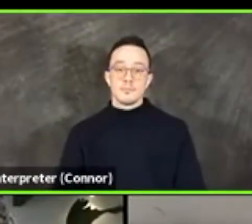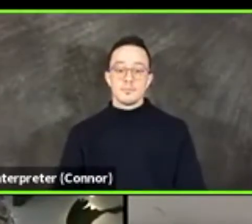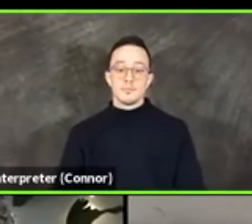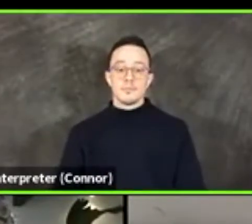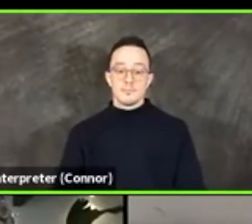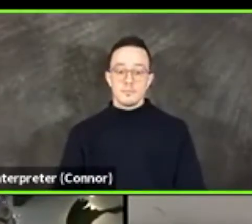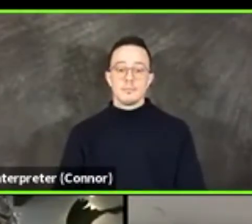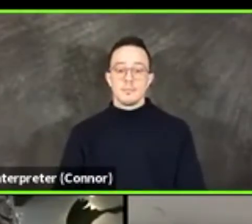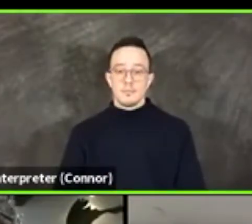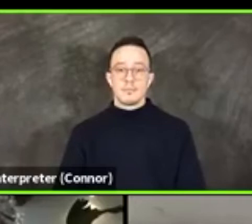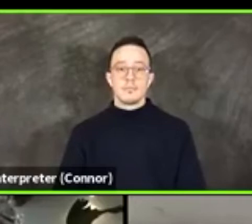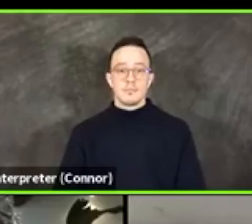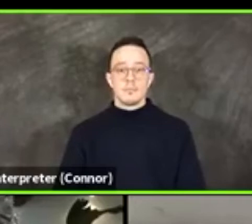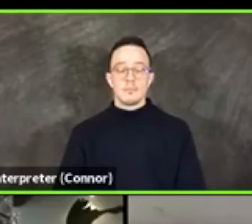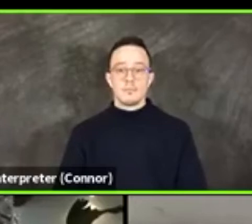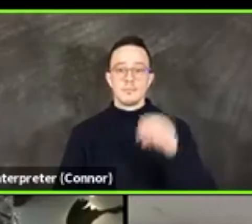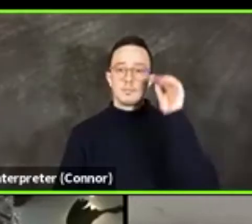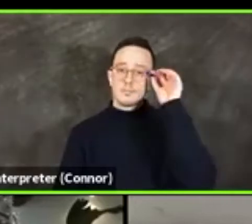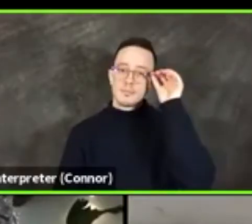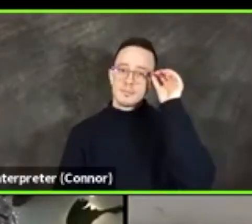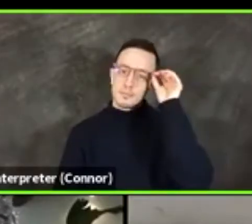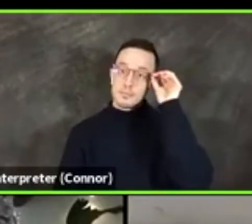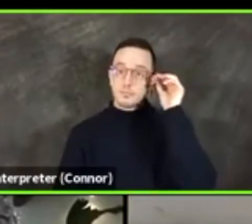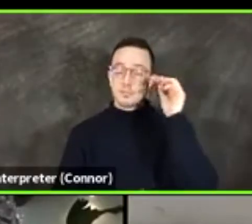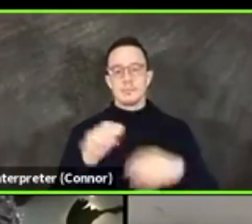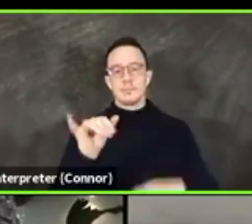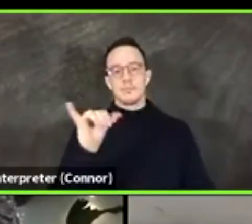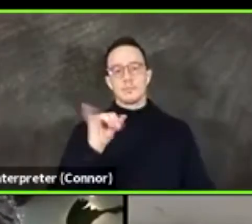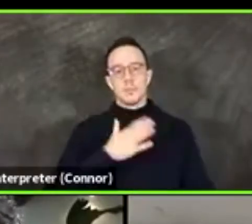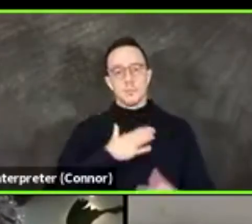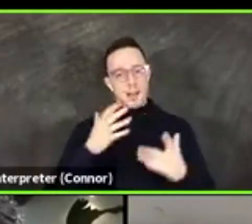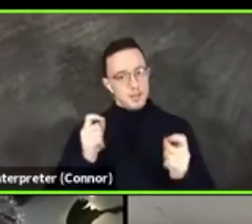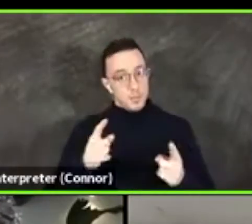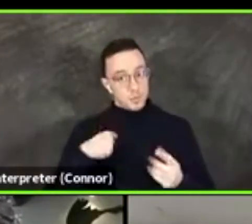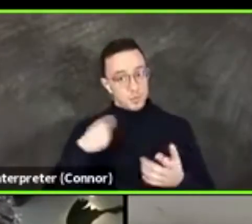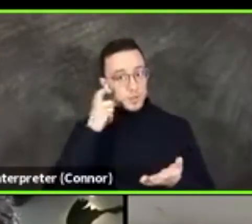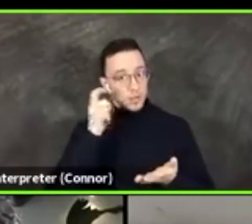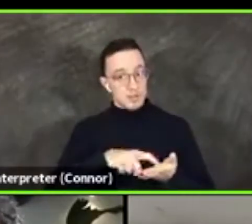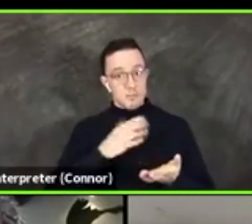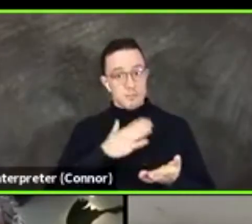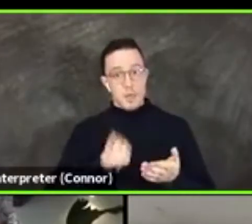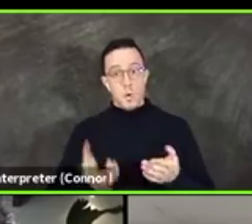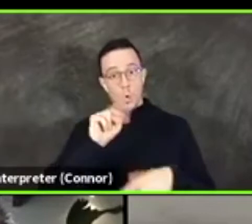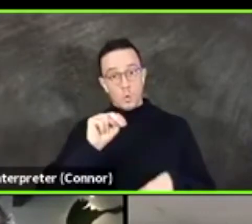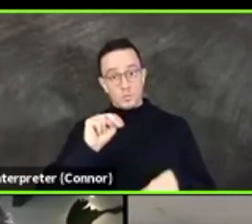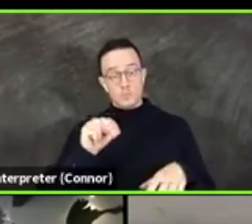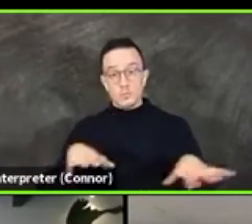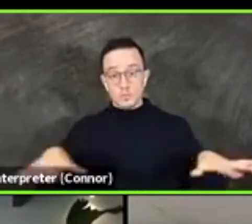TO ACKNOWLEDGE MY OWN TERRITORIALITY. TO ACKNOWLEDGE --TO RESIST THE EASY